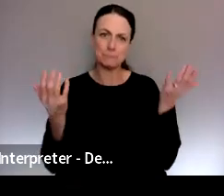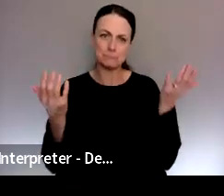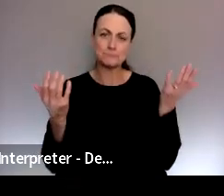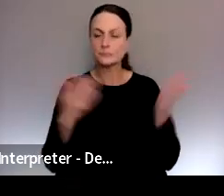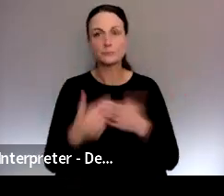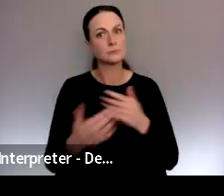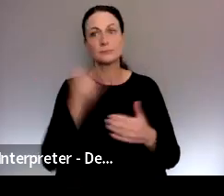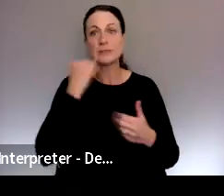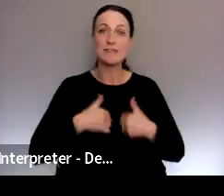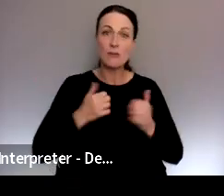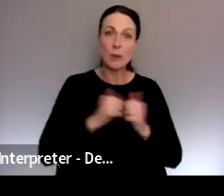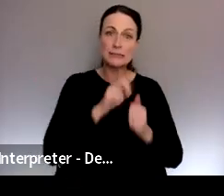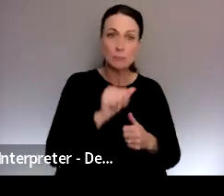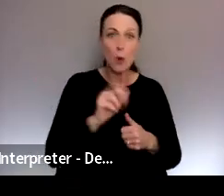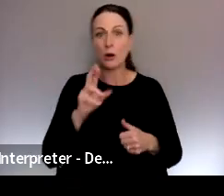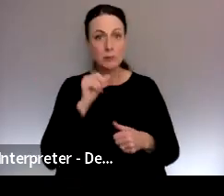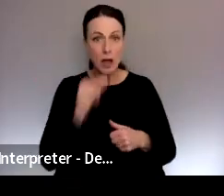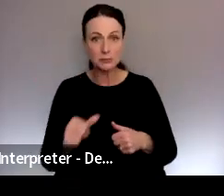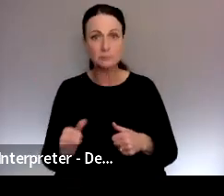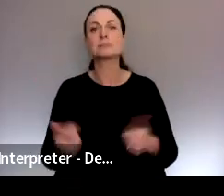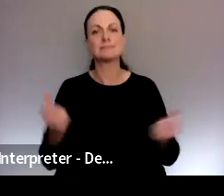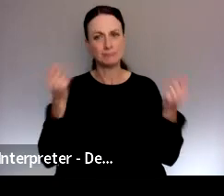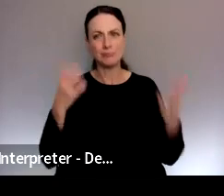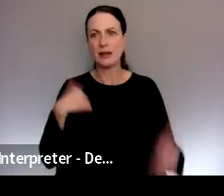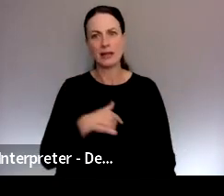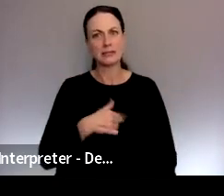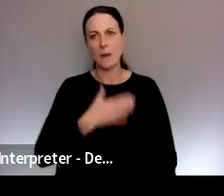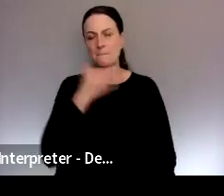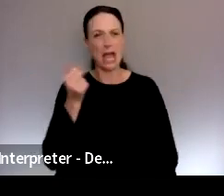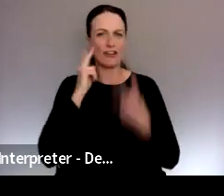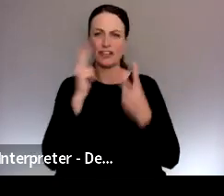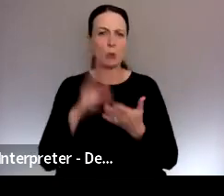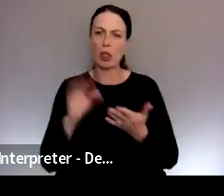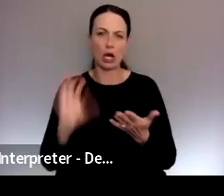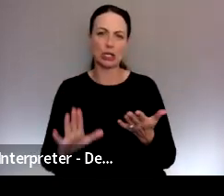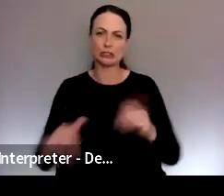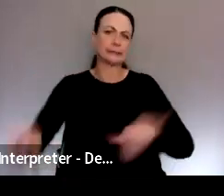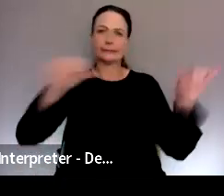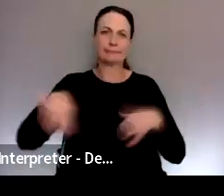Regardless of if we live with a disability or not, many of us are just better visual learners.